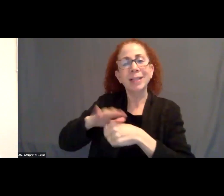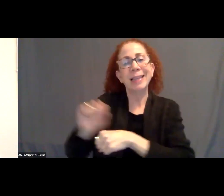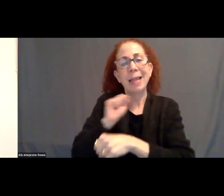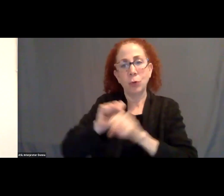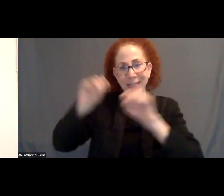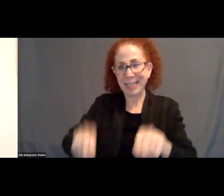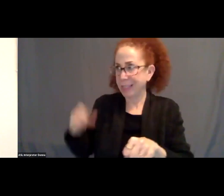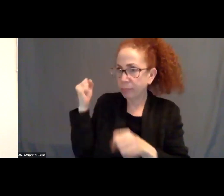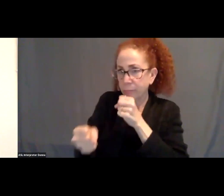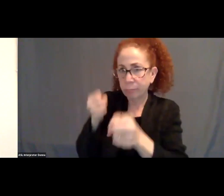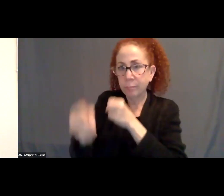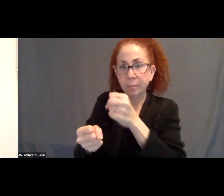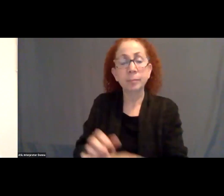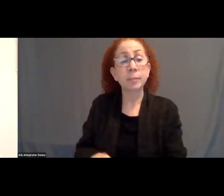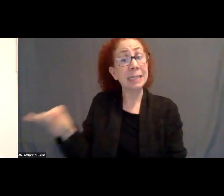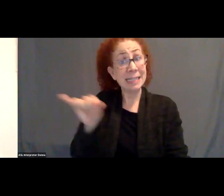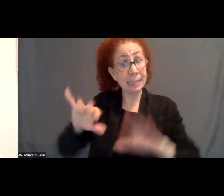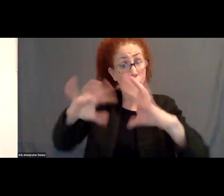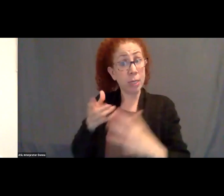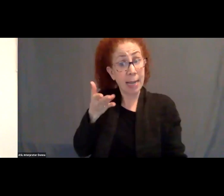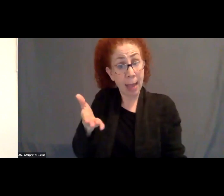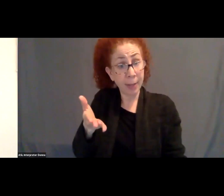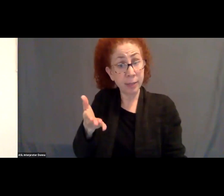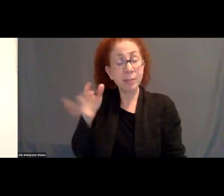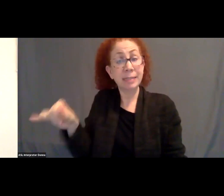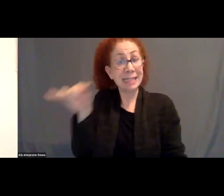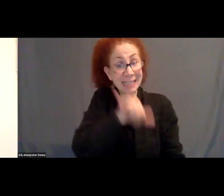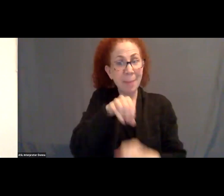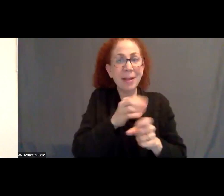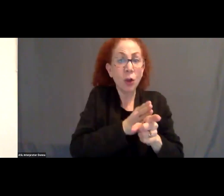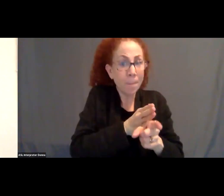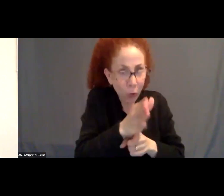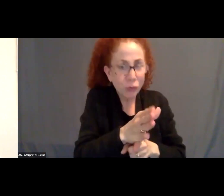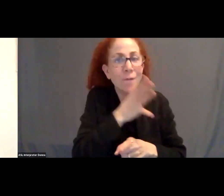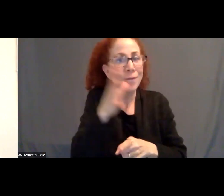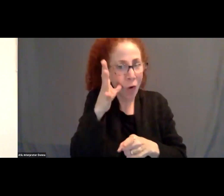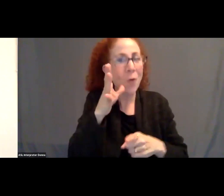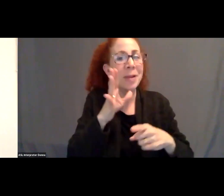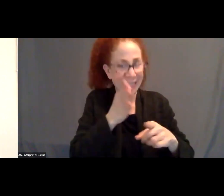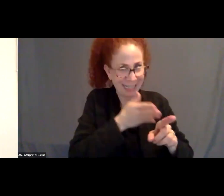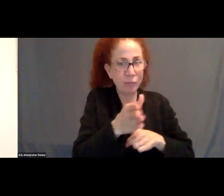Similar dynamics were observed in the commercial farming industries in the same regions and period.